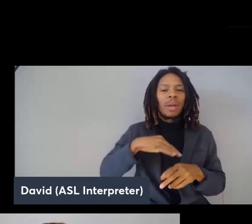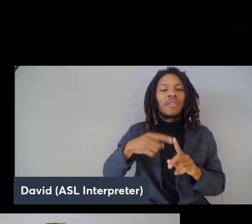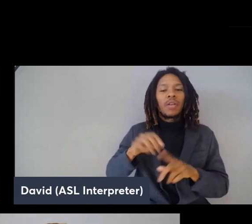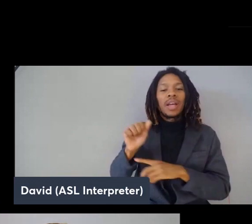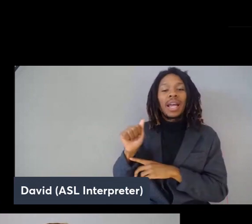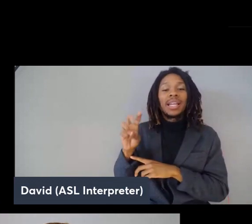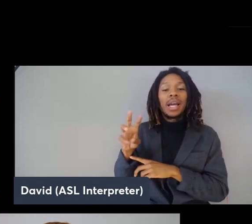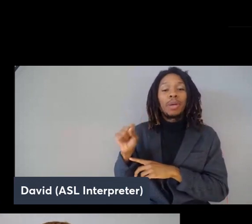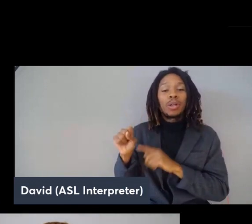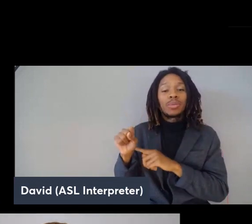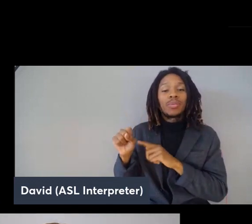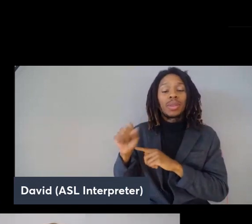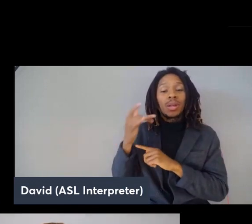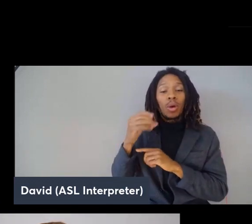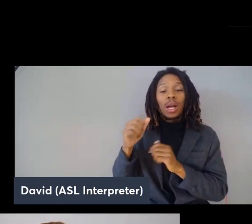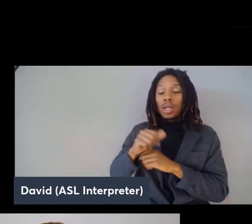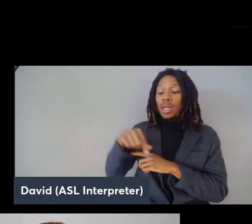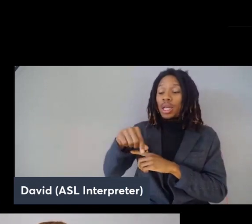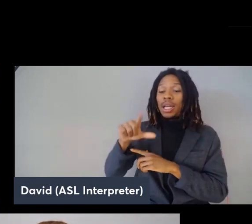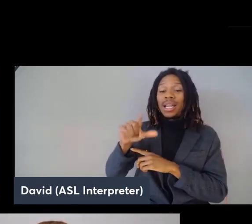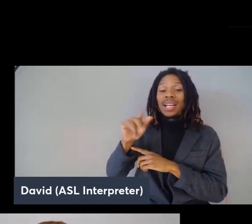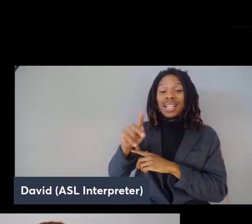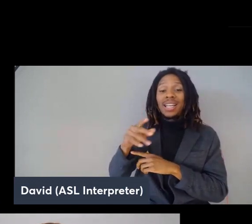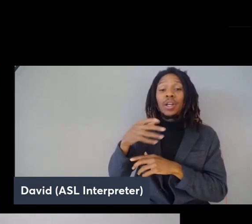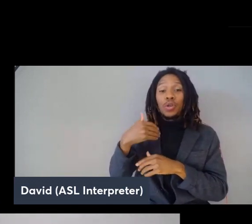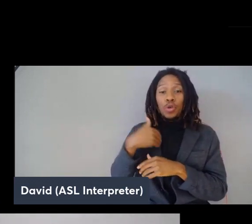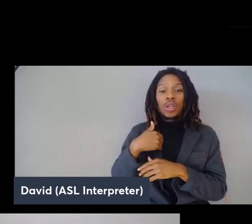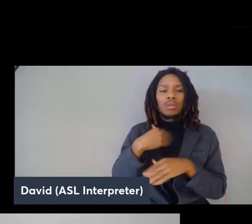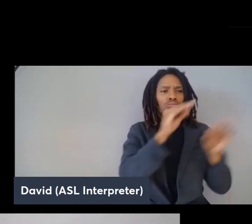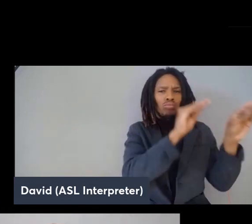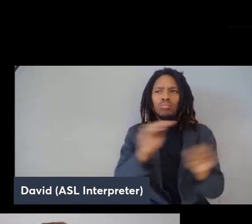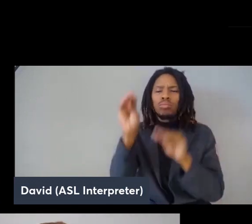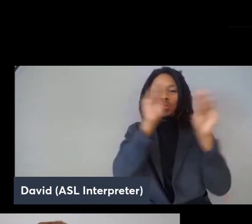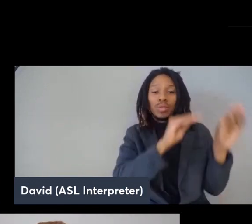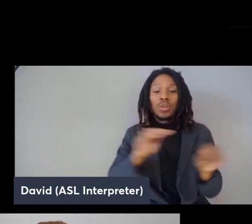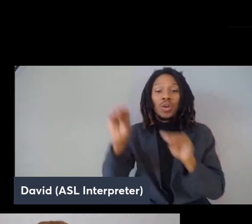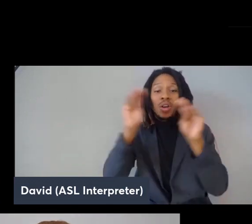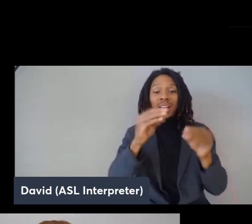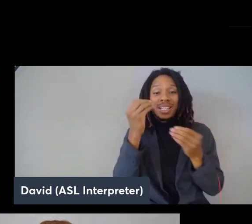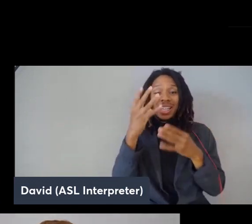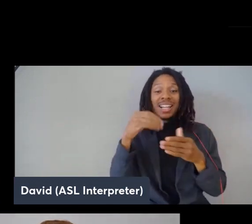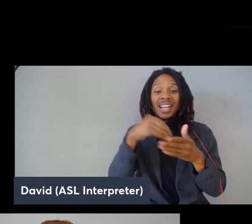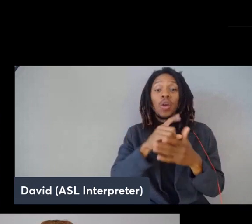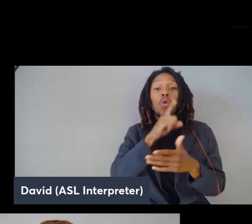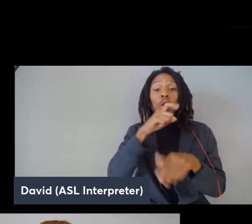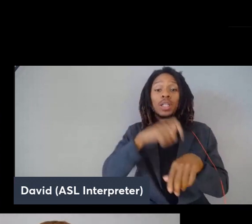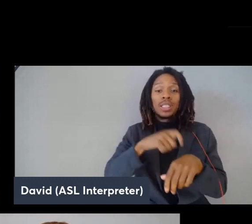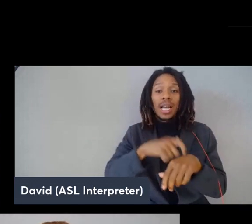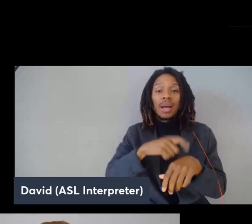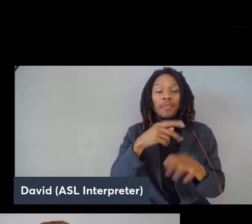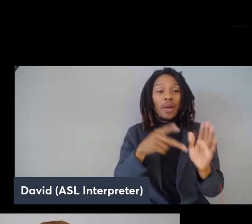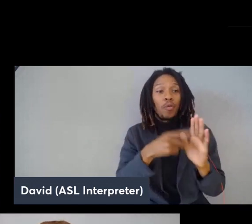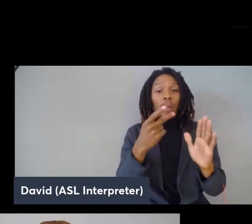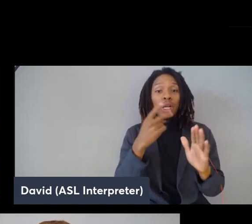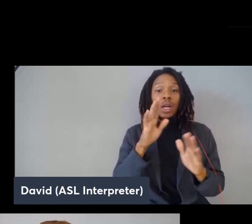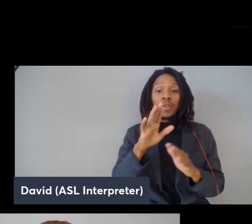So again, with Qlik, you can get the data to AWS. You have a realtime replica of your data, so you can now build all these apps